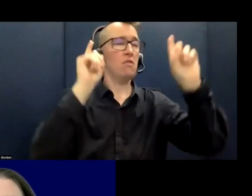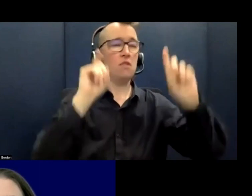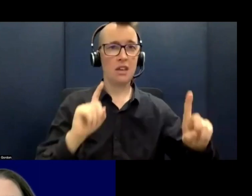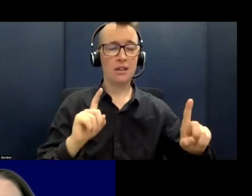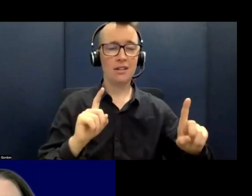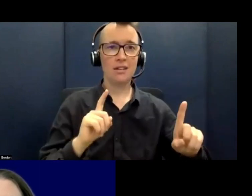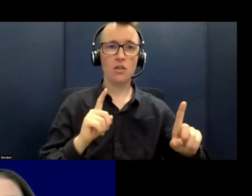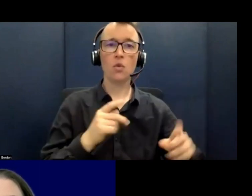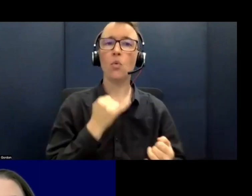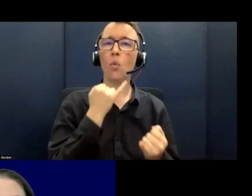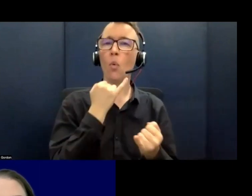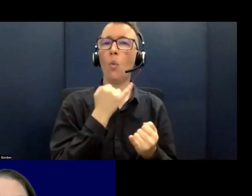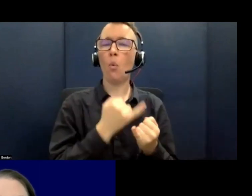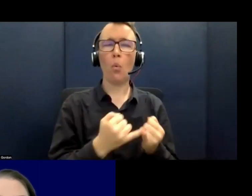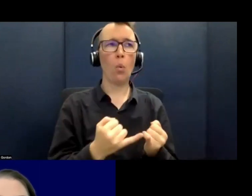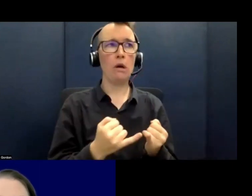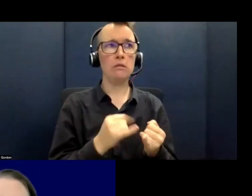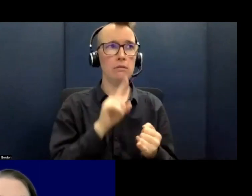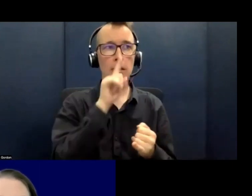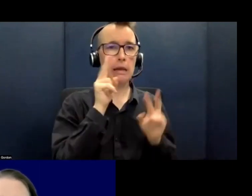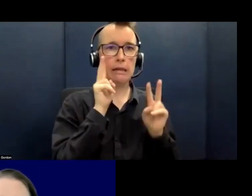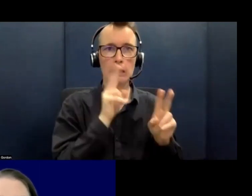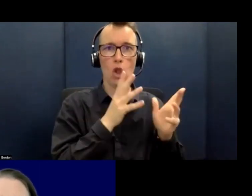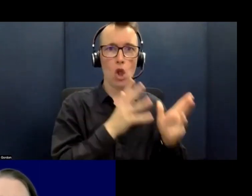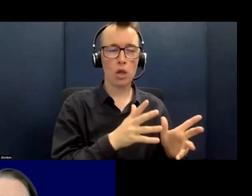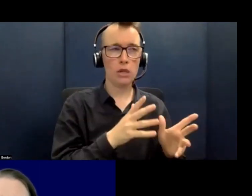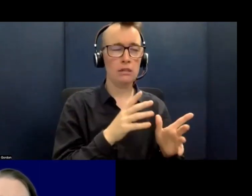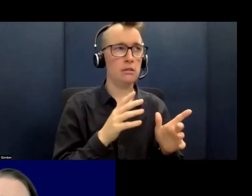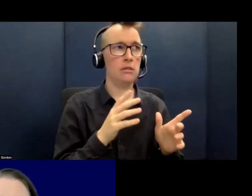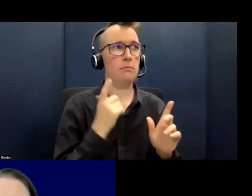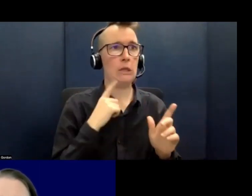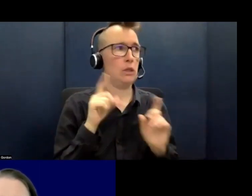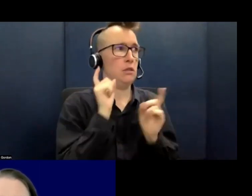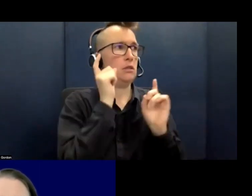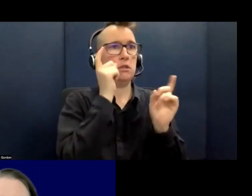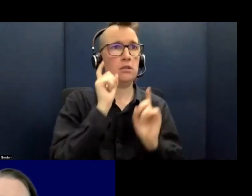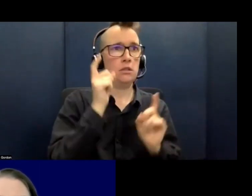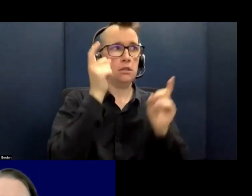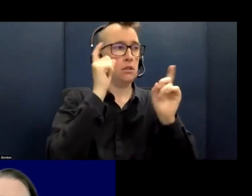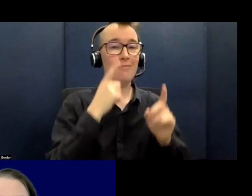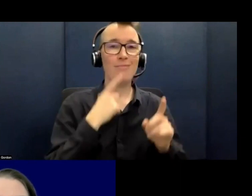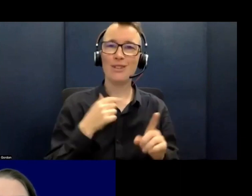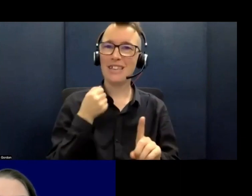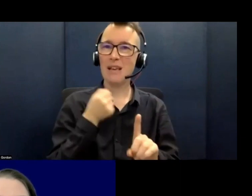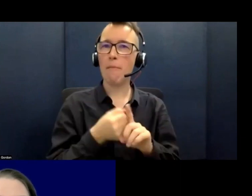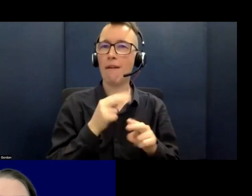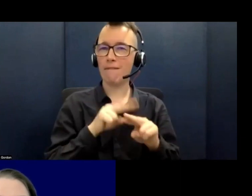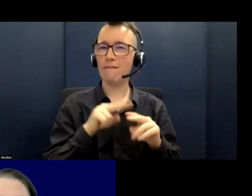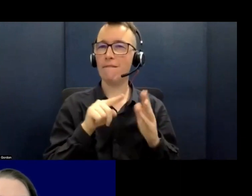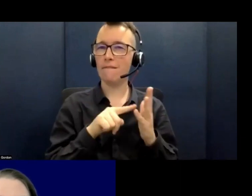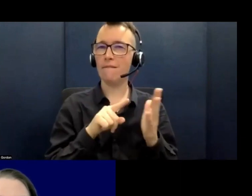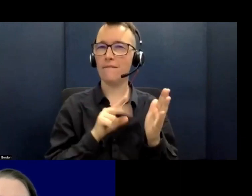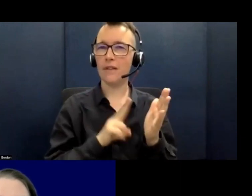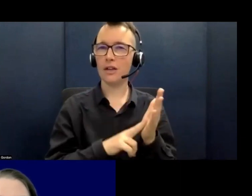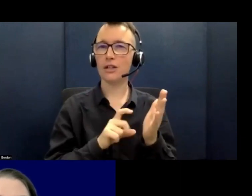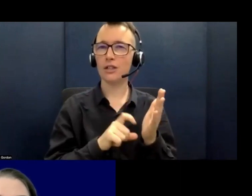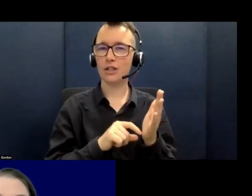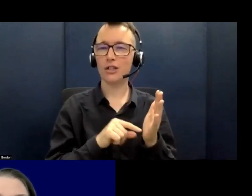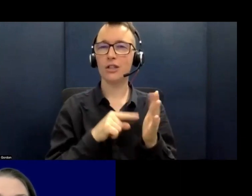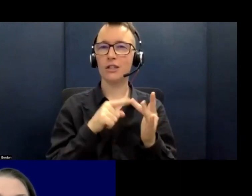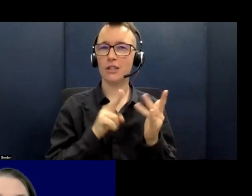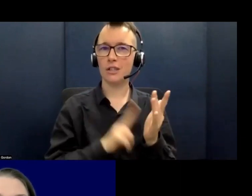factors actually influence visual function and it also influences the way that that child is